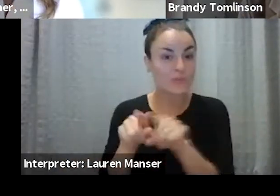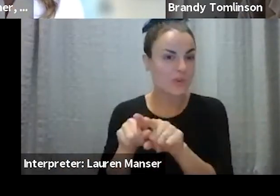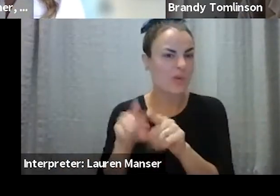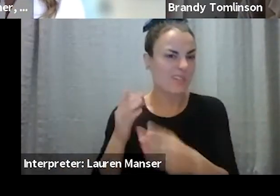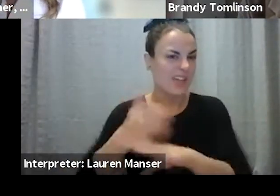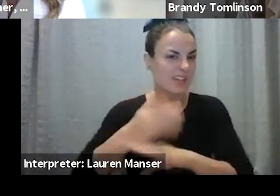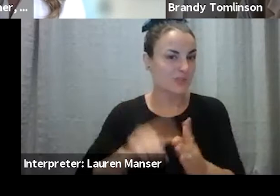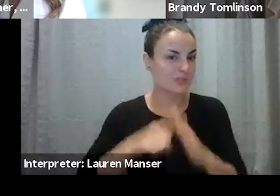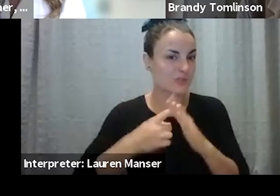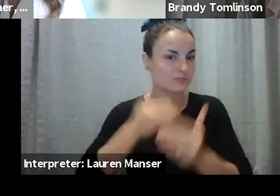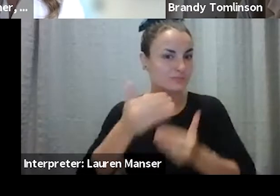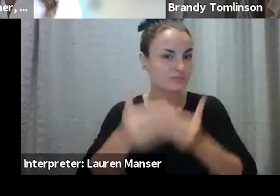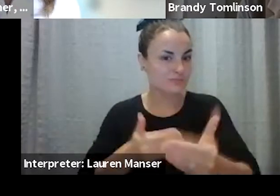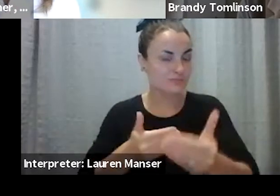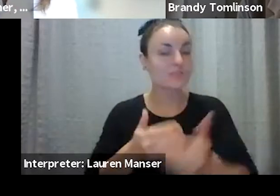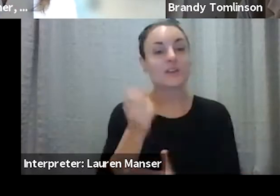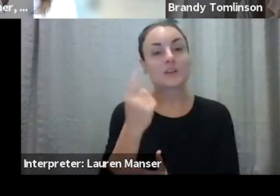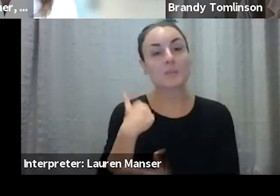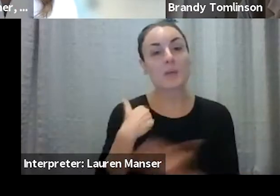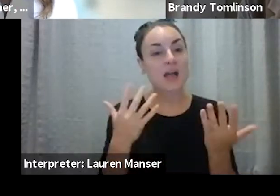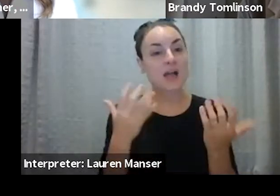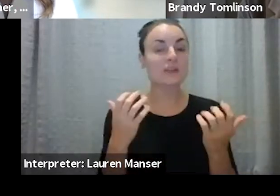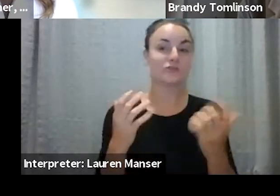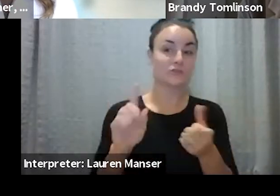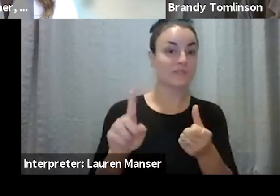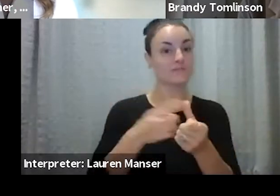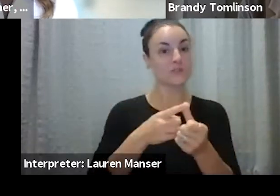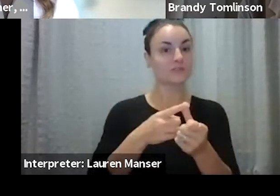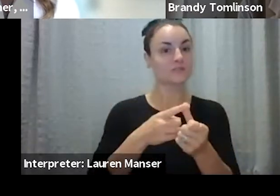We will just go through a little bit of housekeeping, we are doing our best to make sure